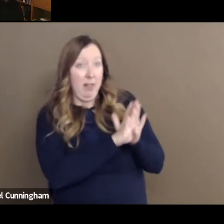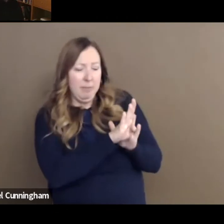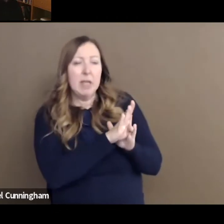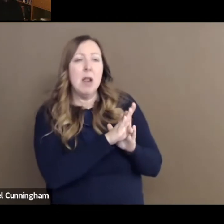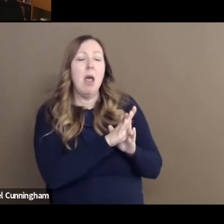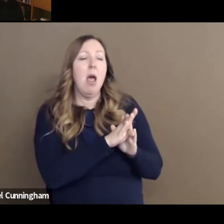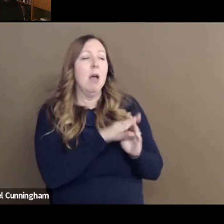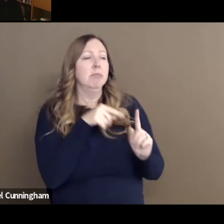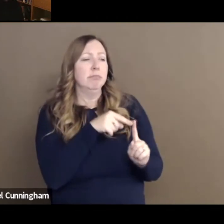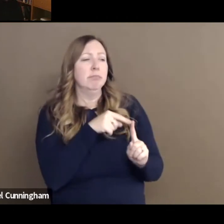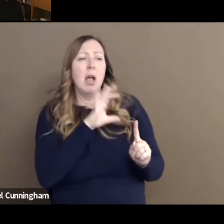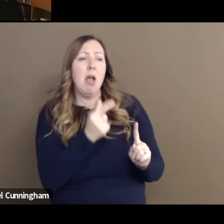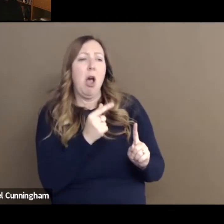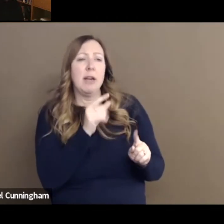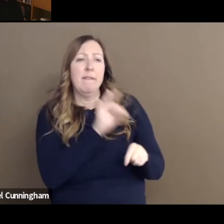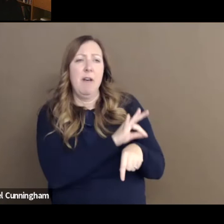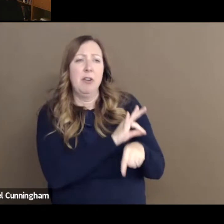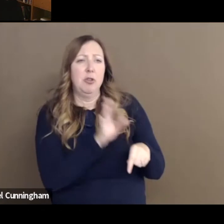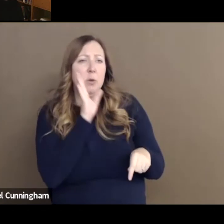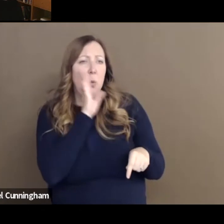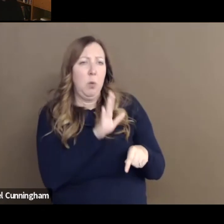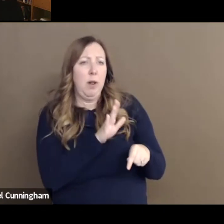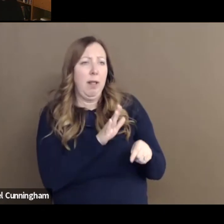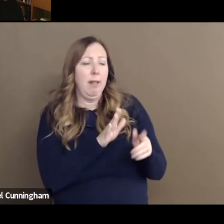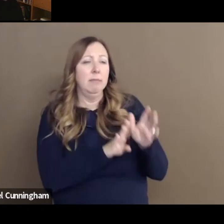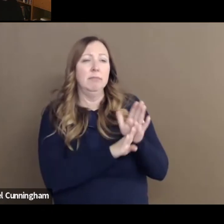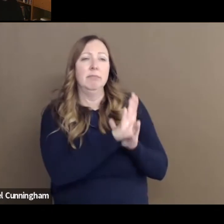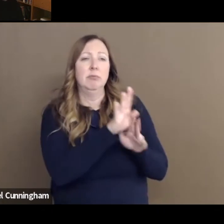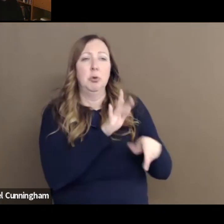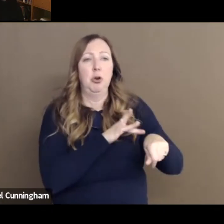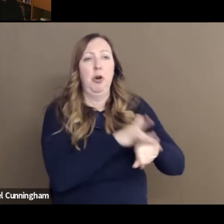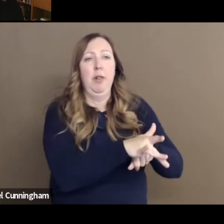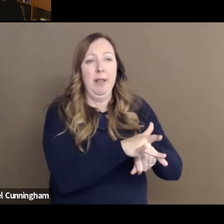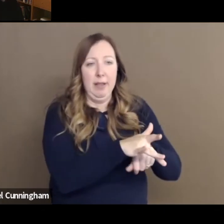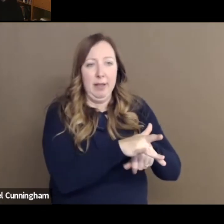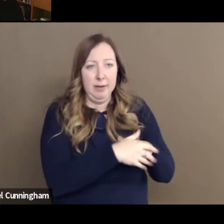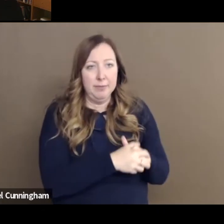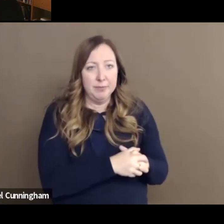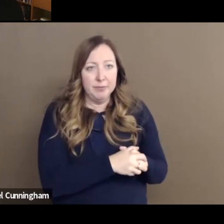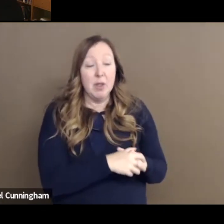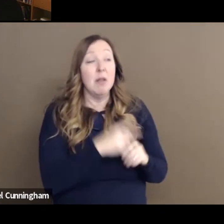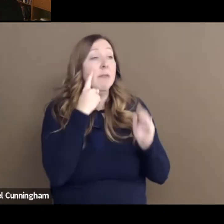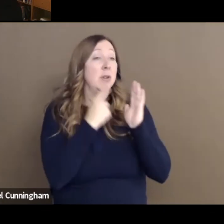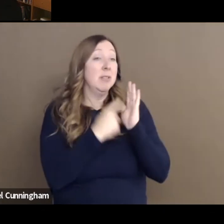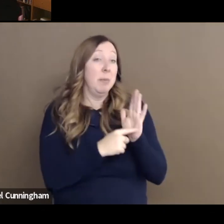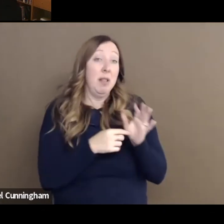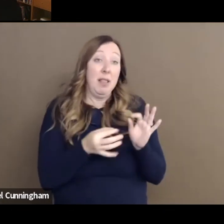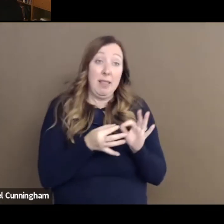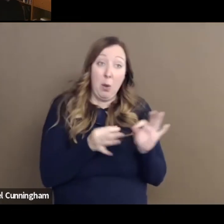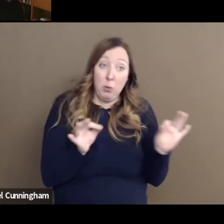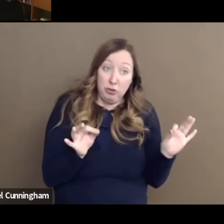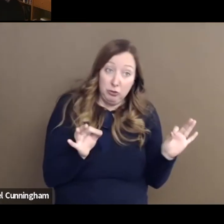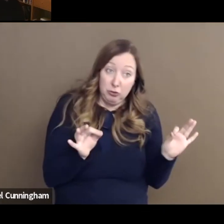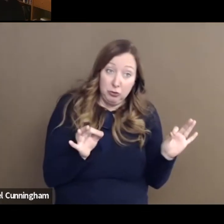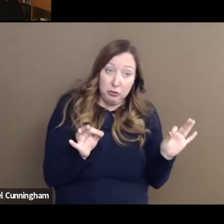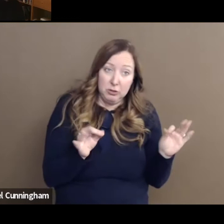early that would be like some aspects of language